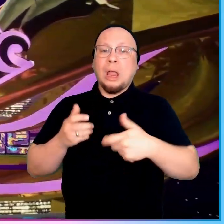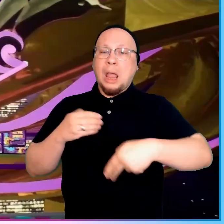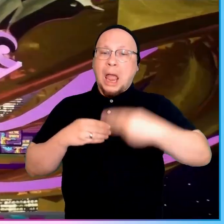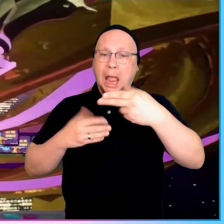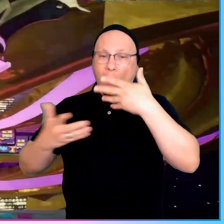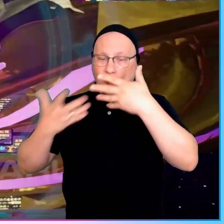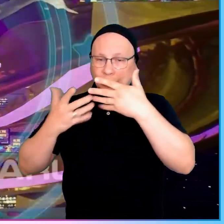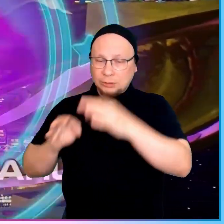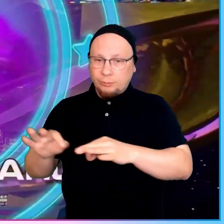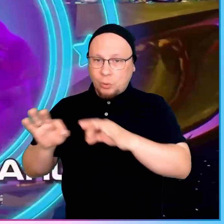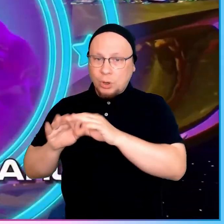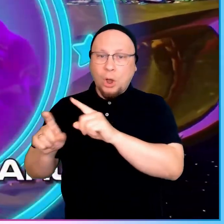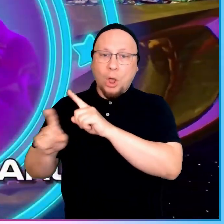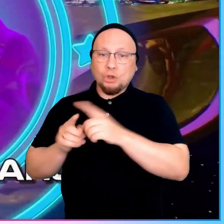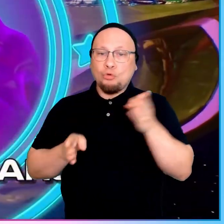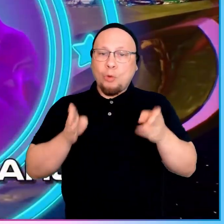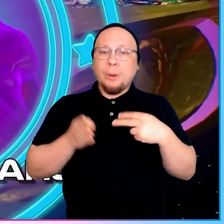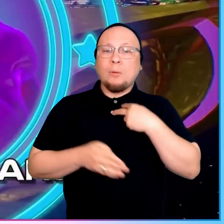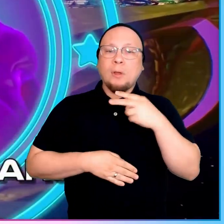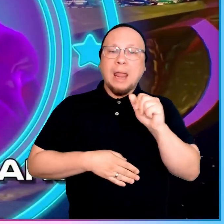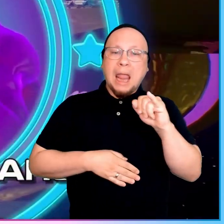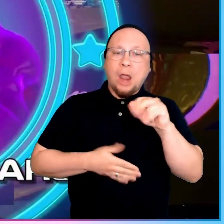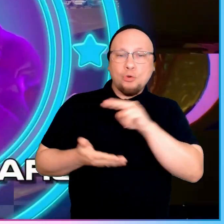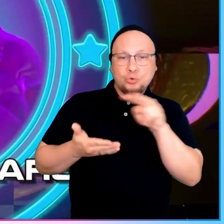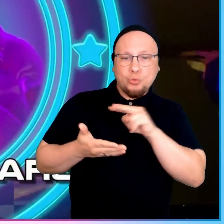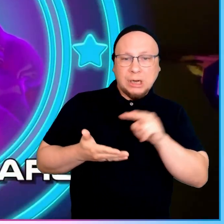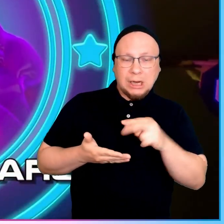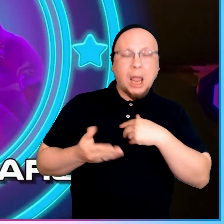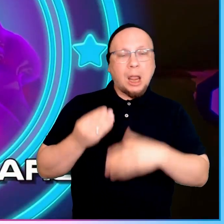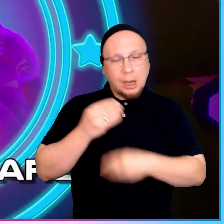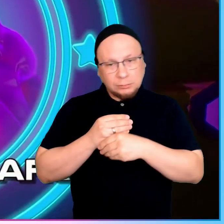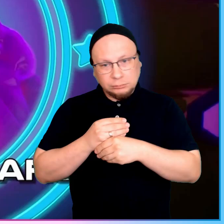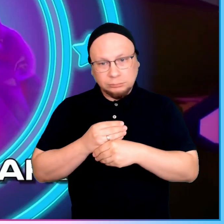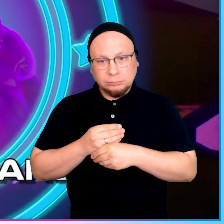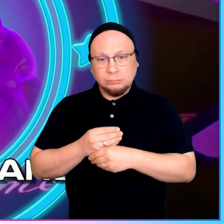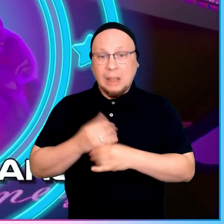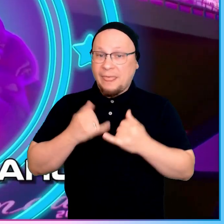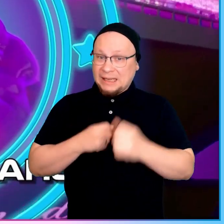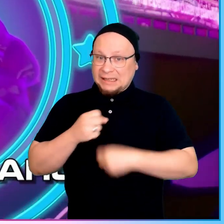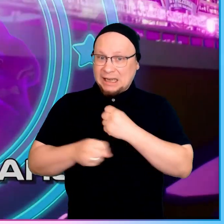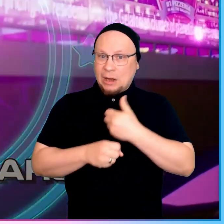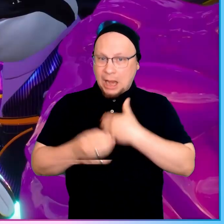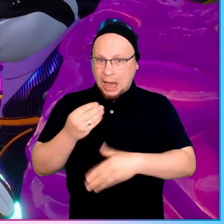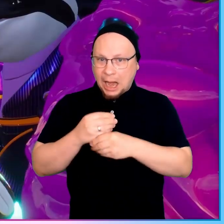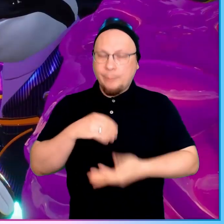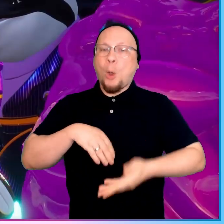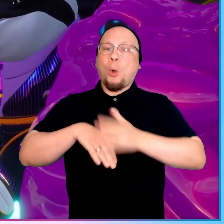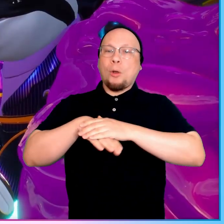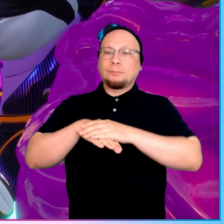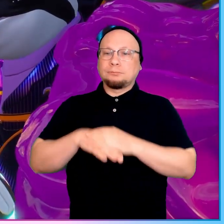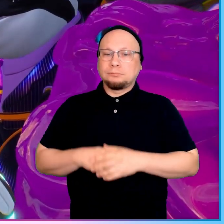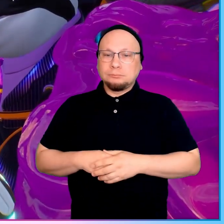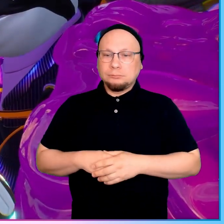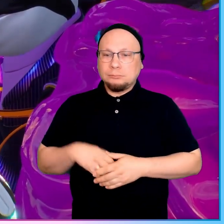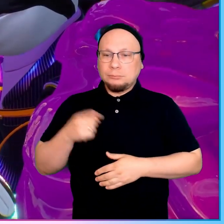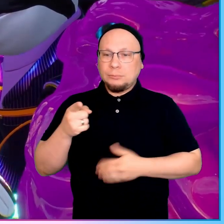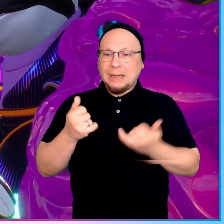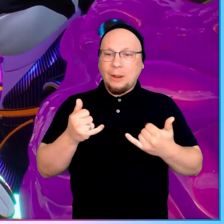heard for people with hearing impairments. This year, we added a number of additional features. Space Boat now has an options-menu accessible